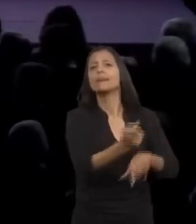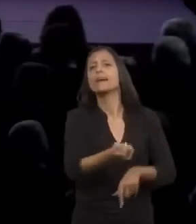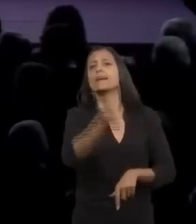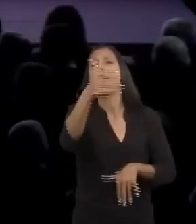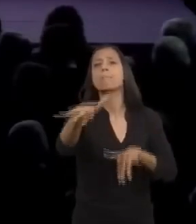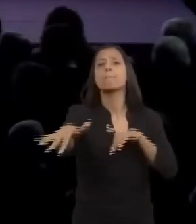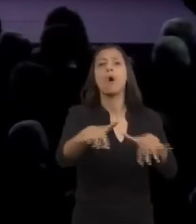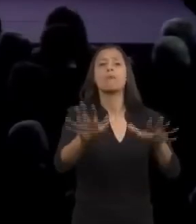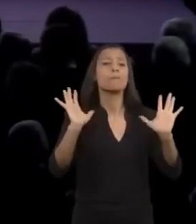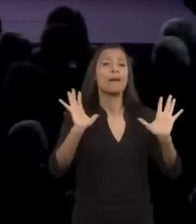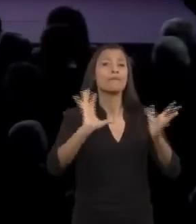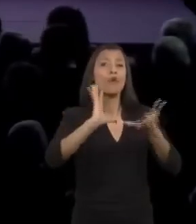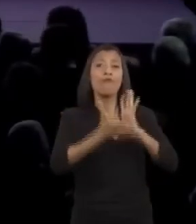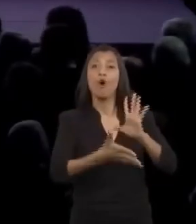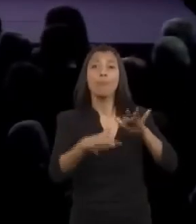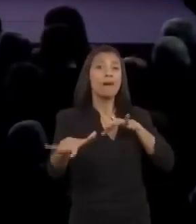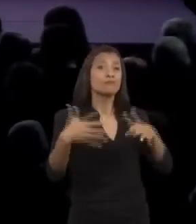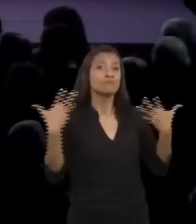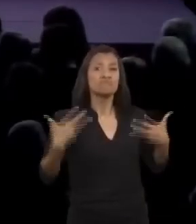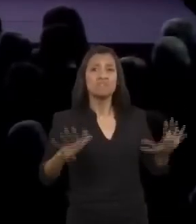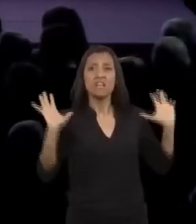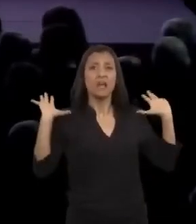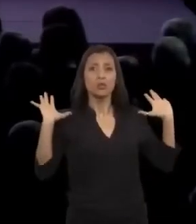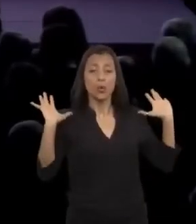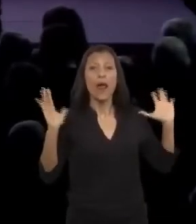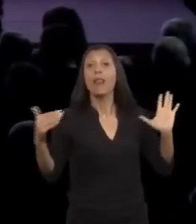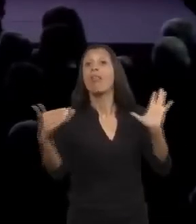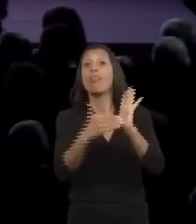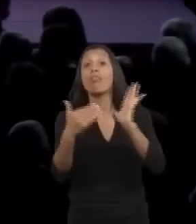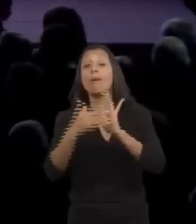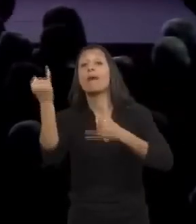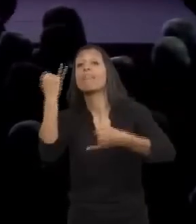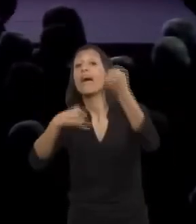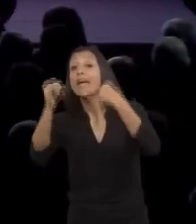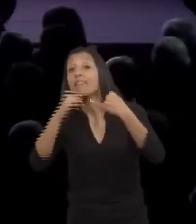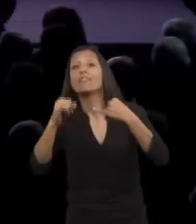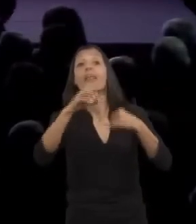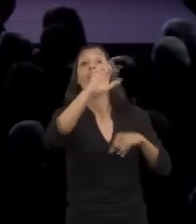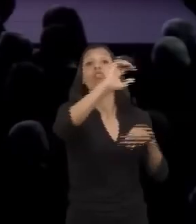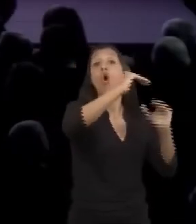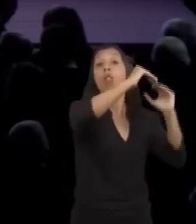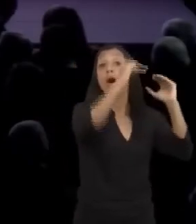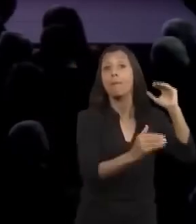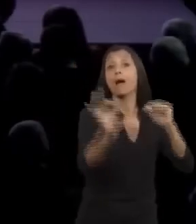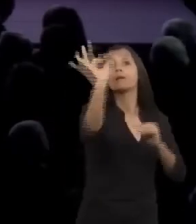that, at higher interest rates, the exchange rate decreases or that,